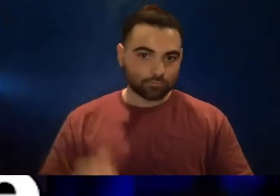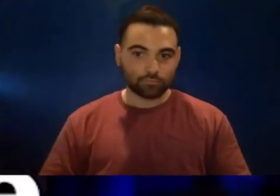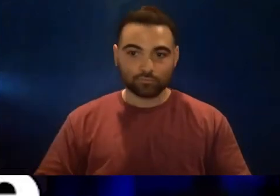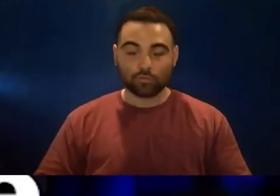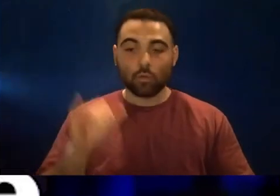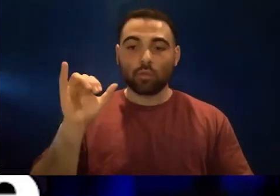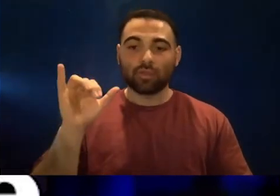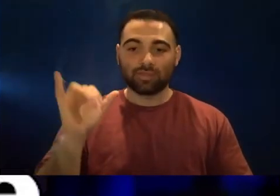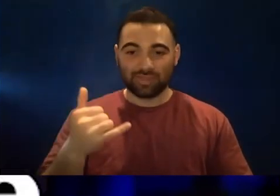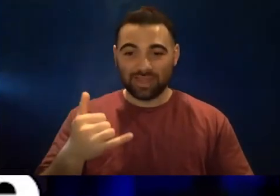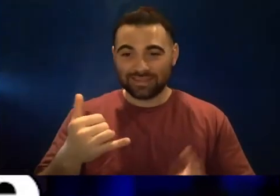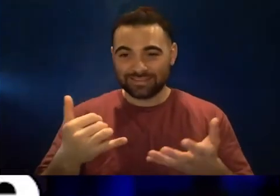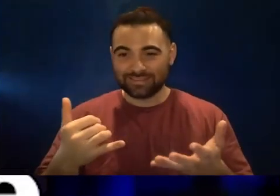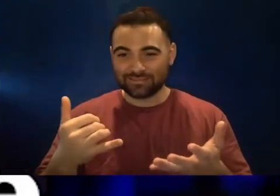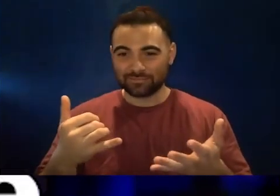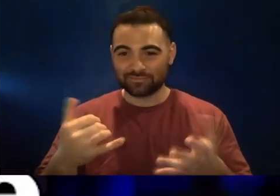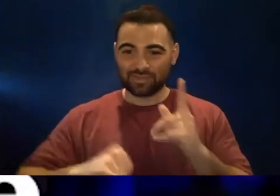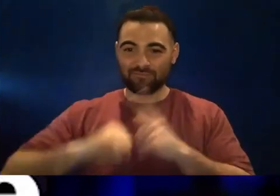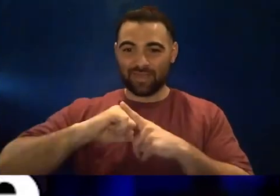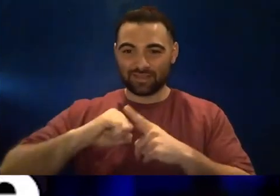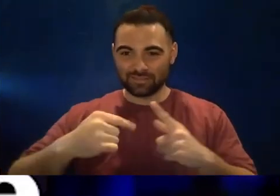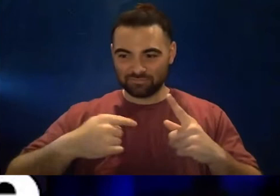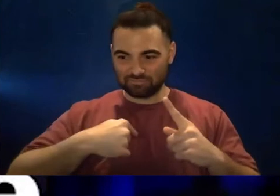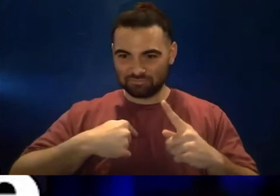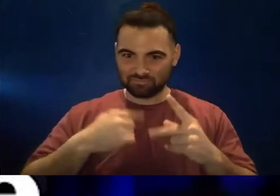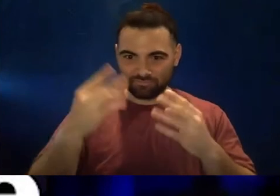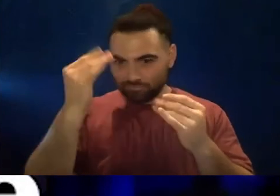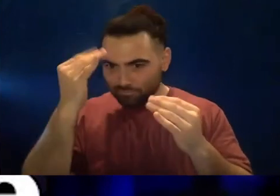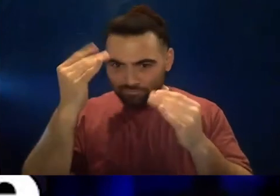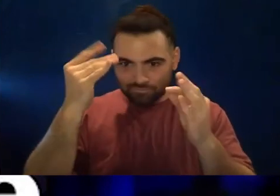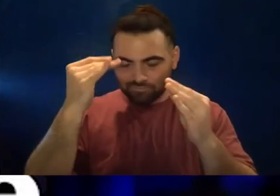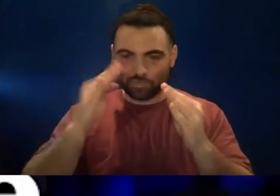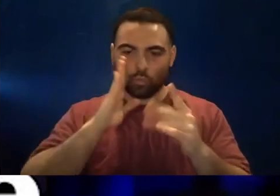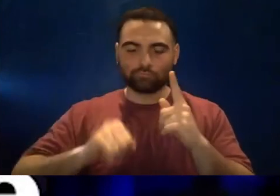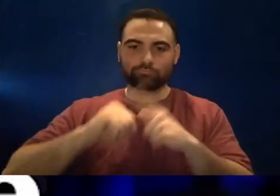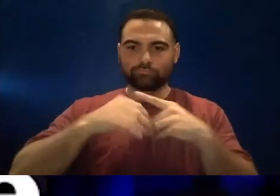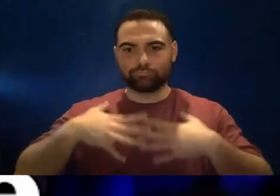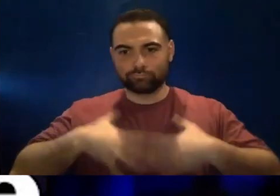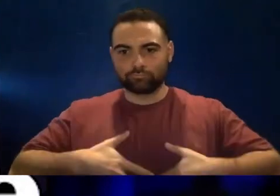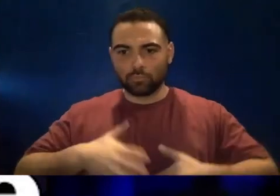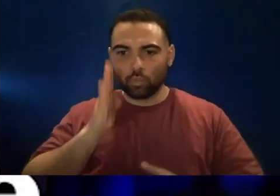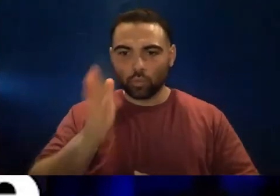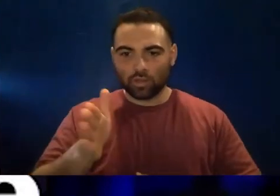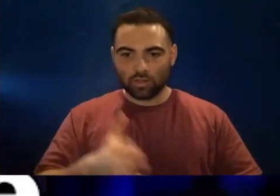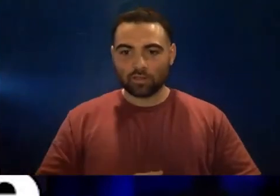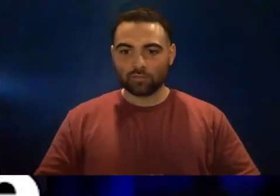just even have to consider those questions, even if you are capable of using the transit system.